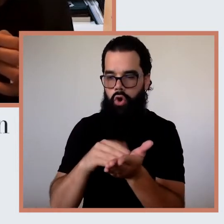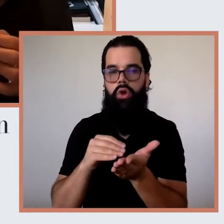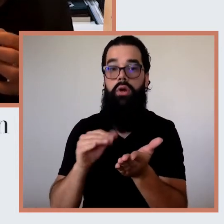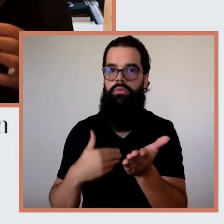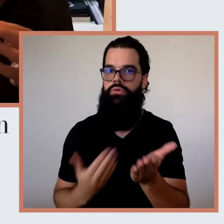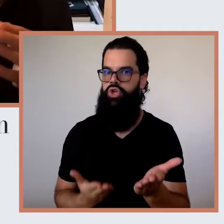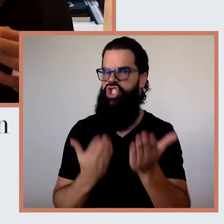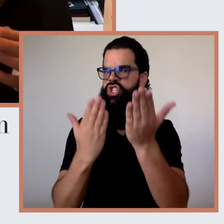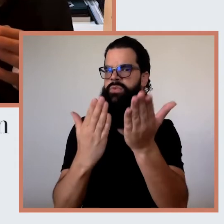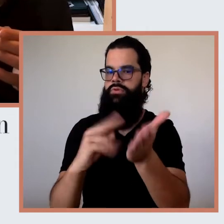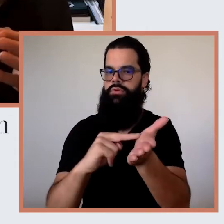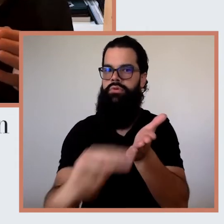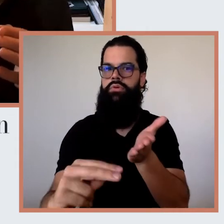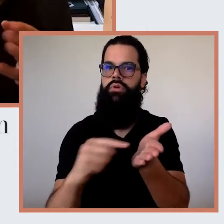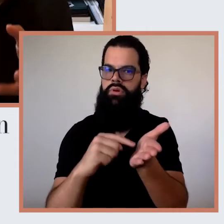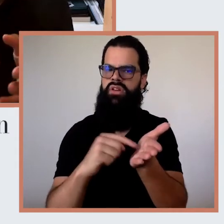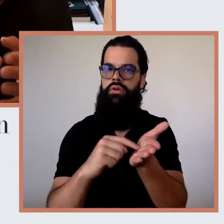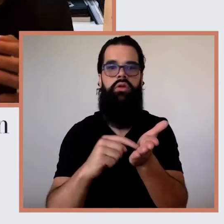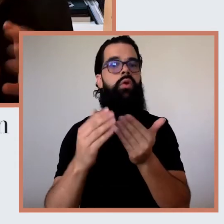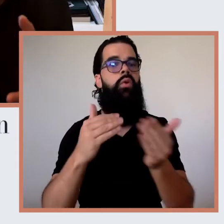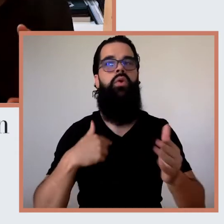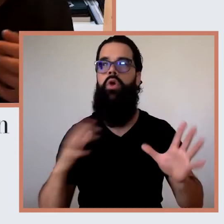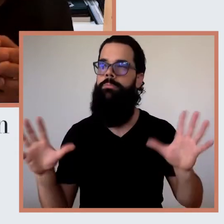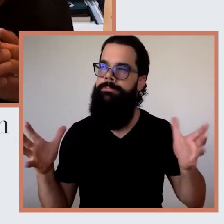and learn, look at the stuff that is recommended to you. And by the way,